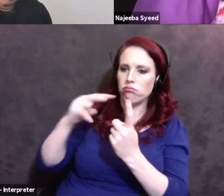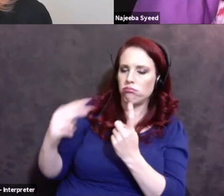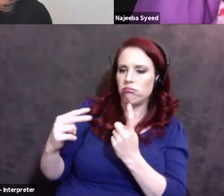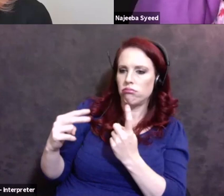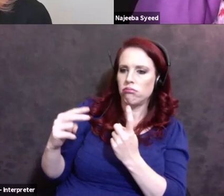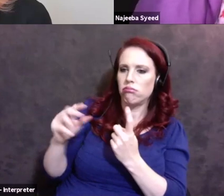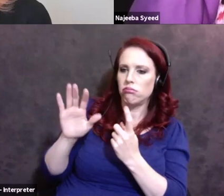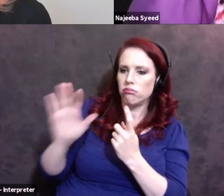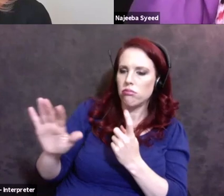of someone else.